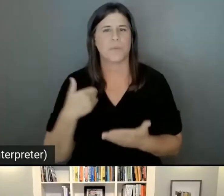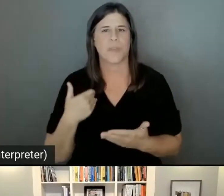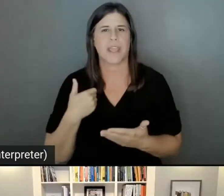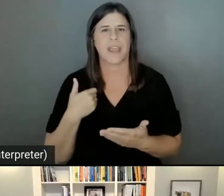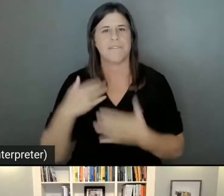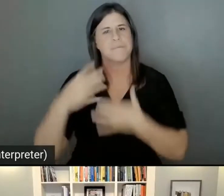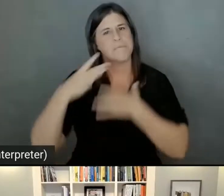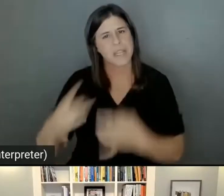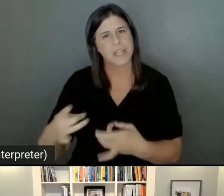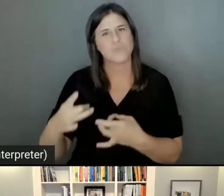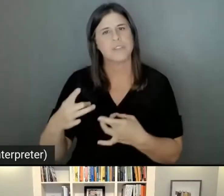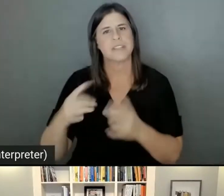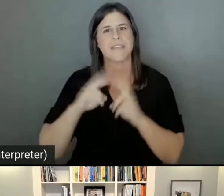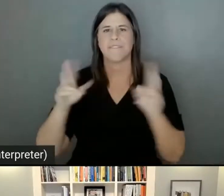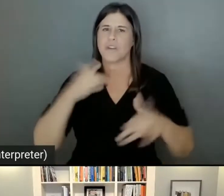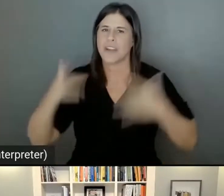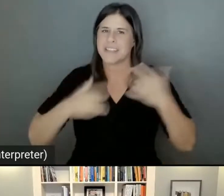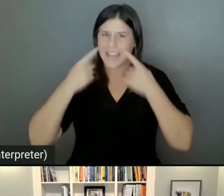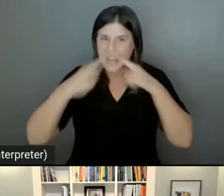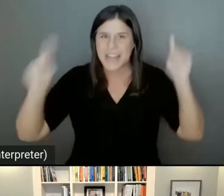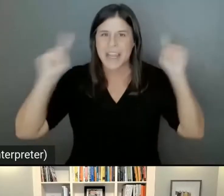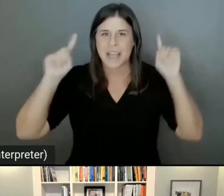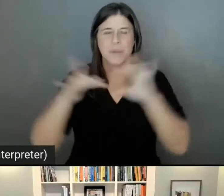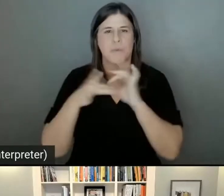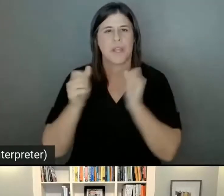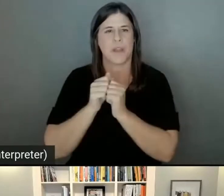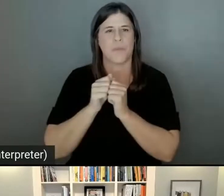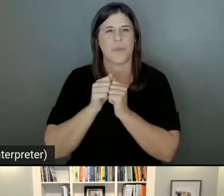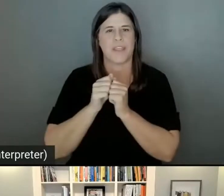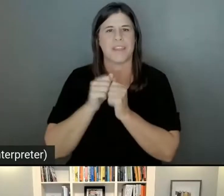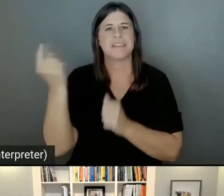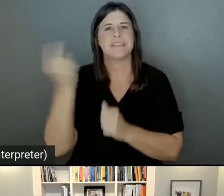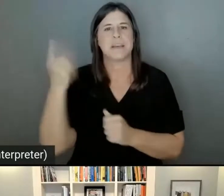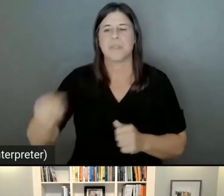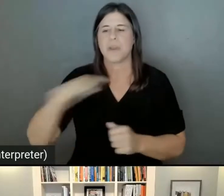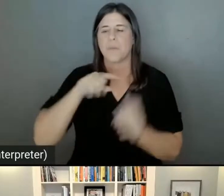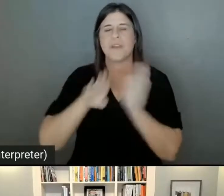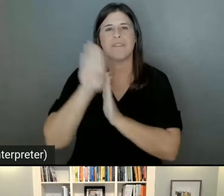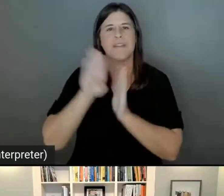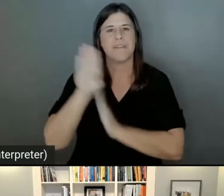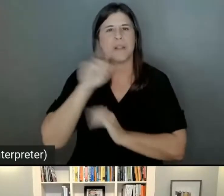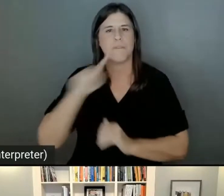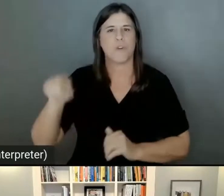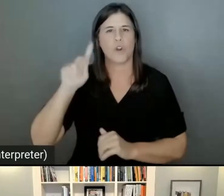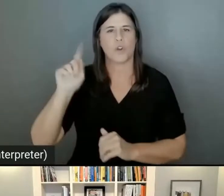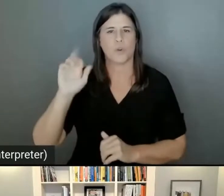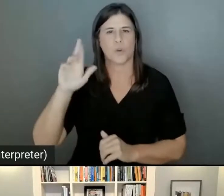and very exciting announcement about something that we've developed to make your Kubernetes experience on AWS even better.